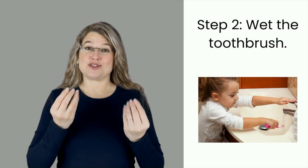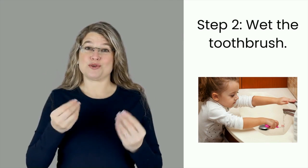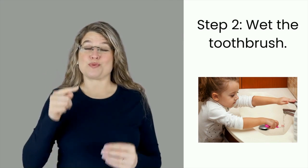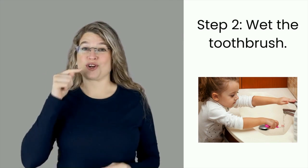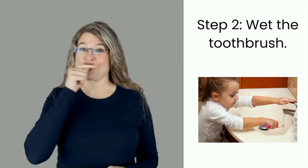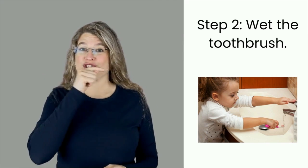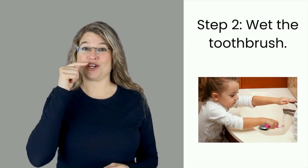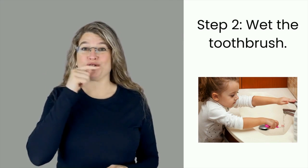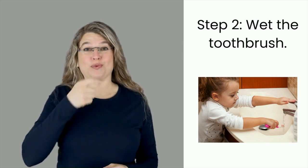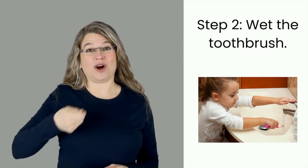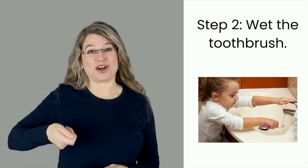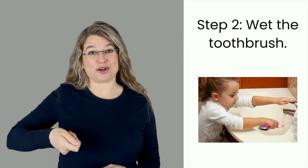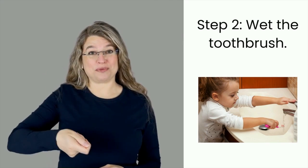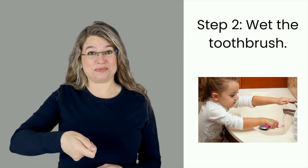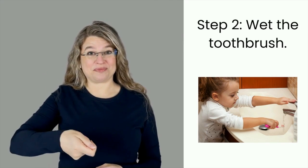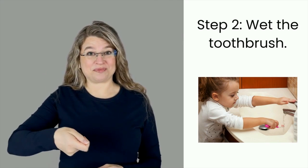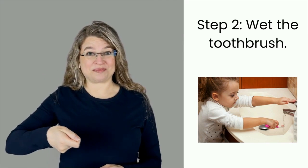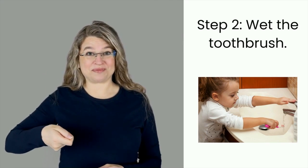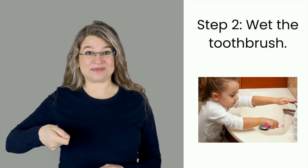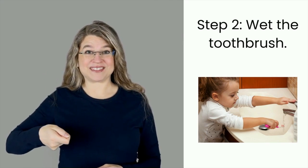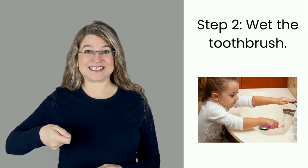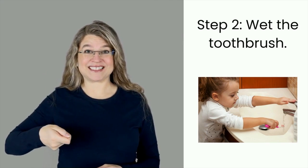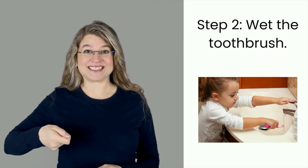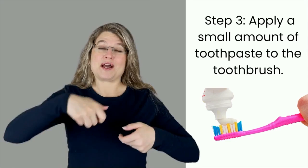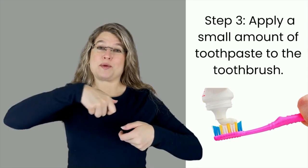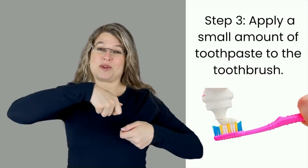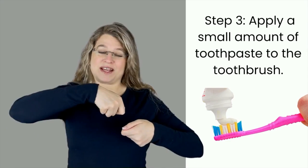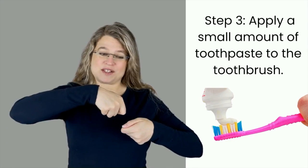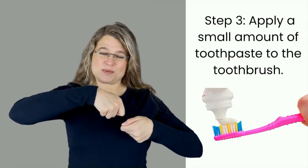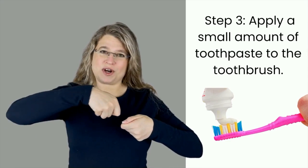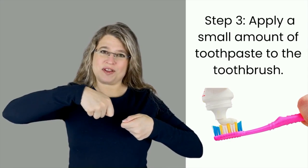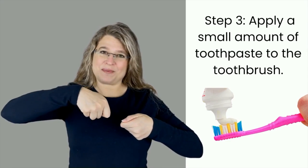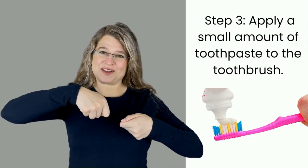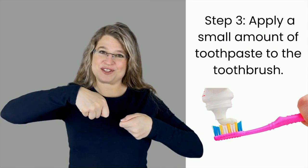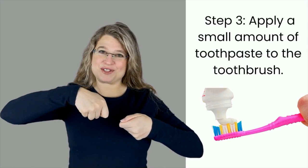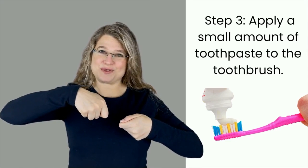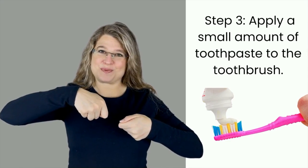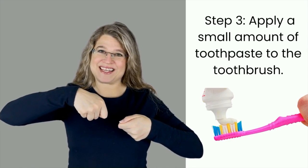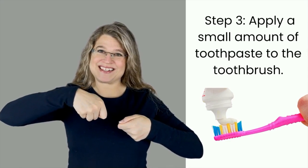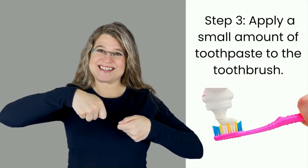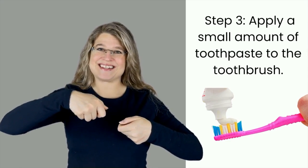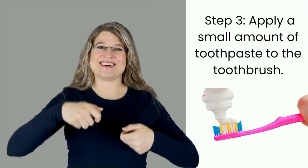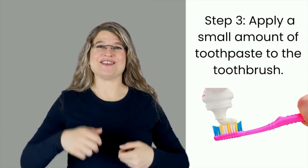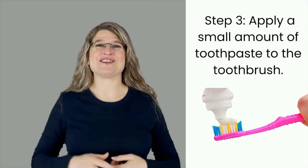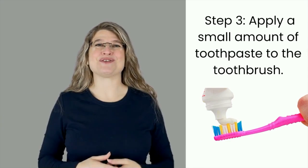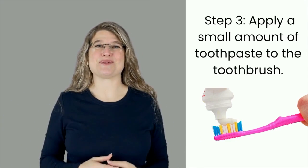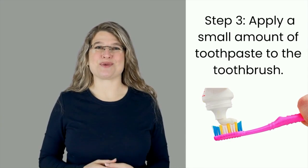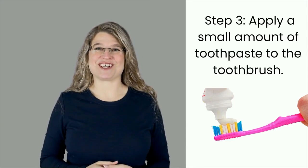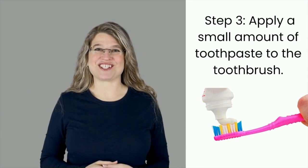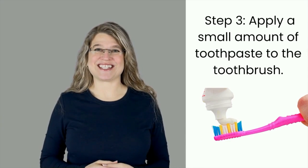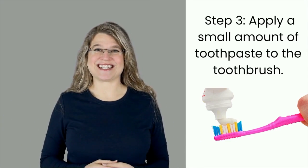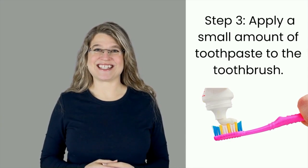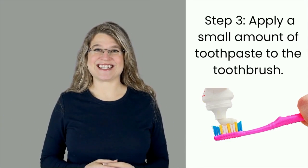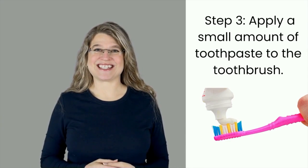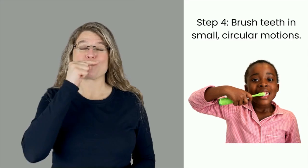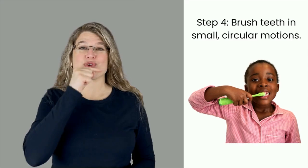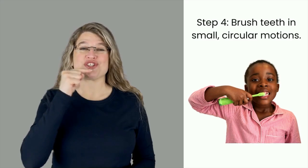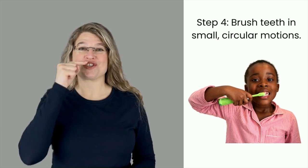toothbrush underwater. Apply a small amount of toothpaste on the toothbrush. Brush your